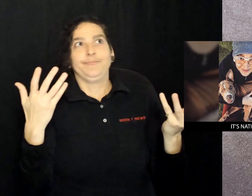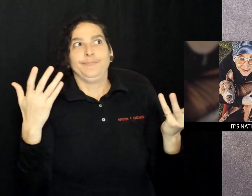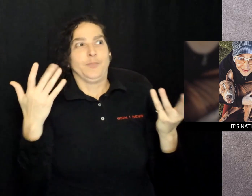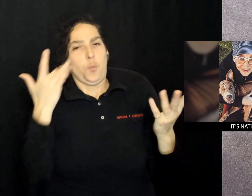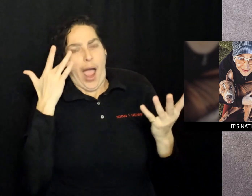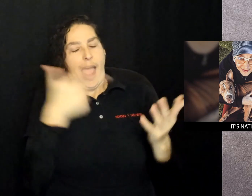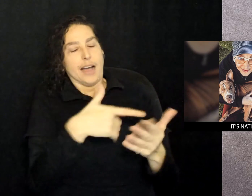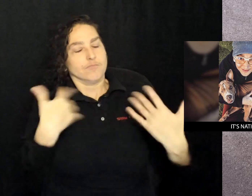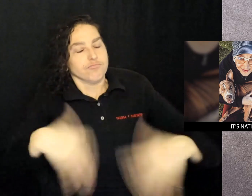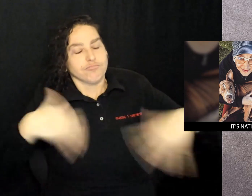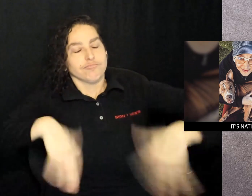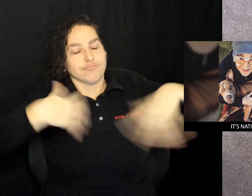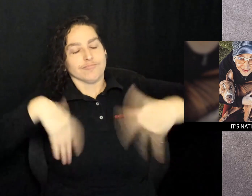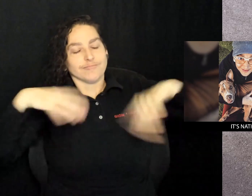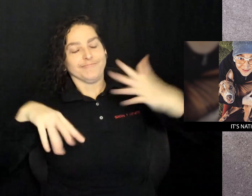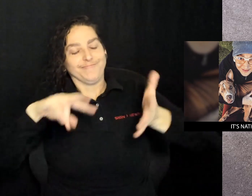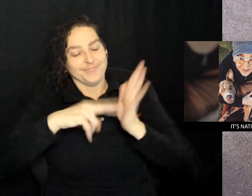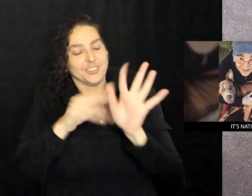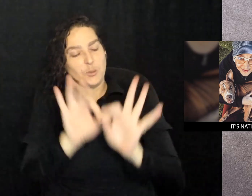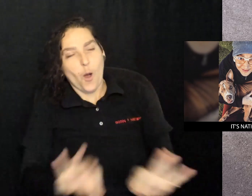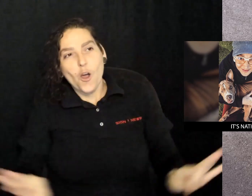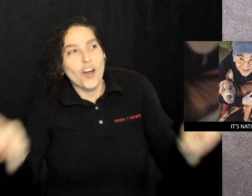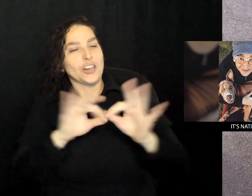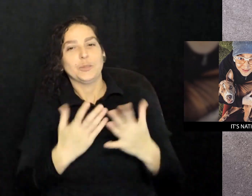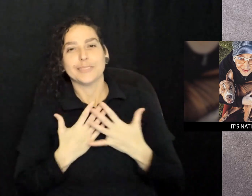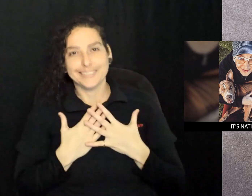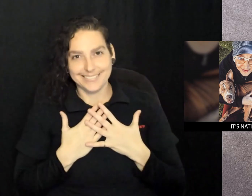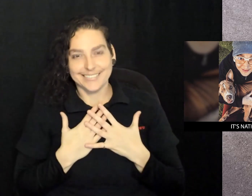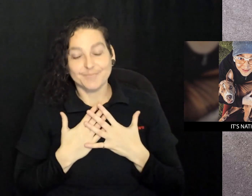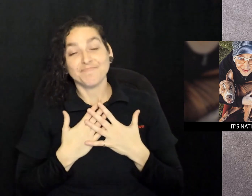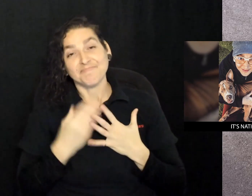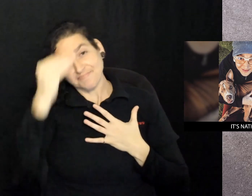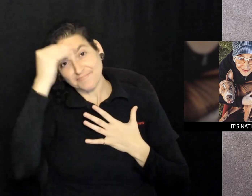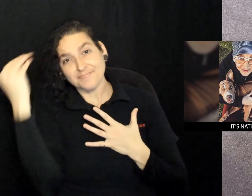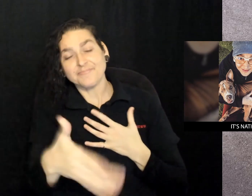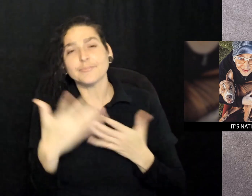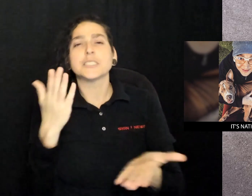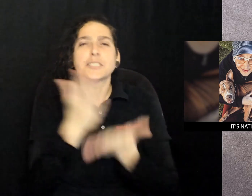I want to share a quick story about Beanz and why he so important to me